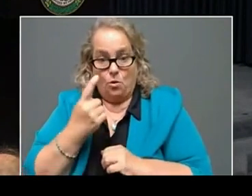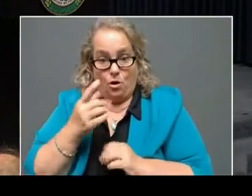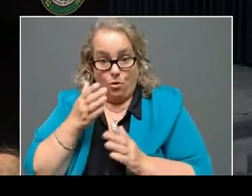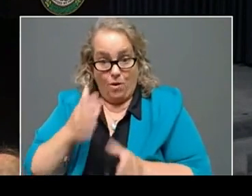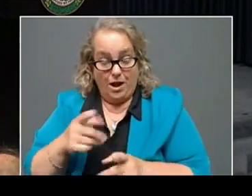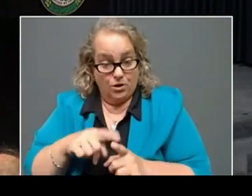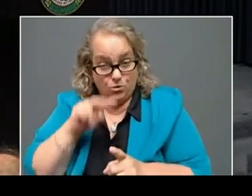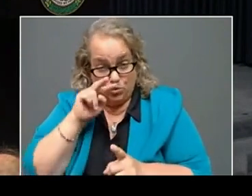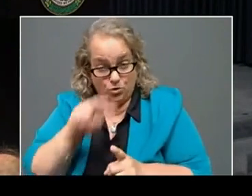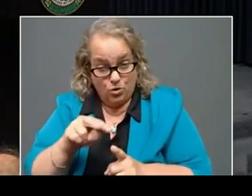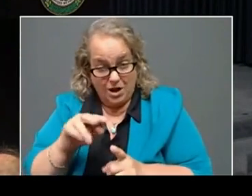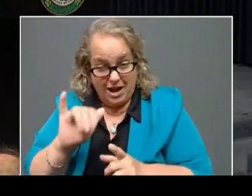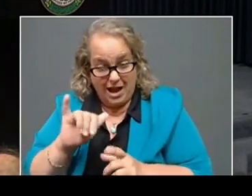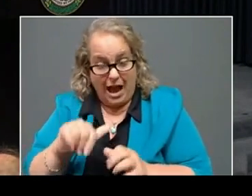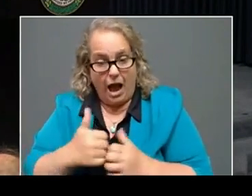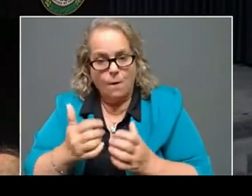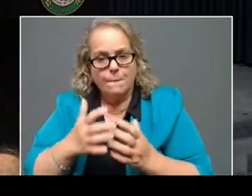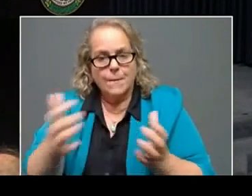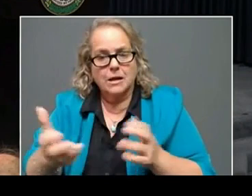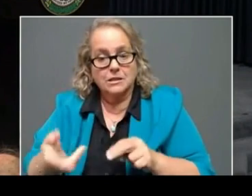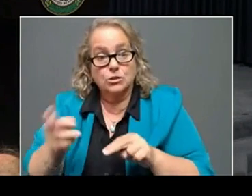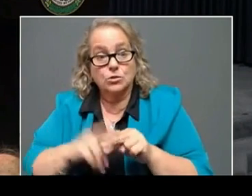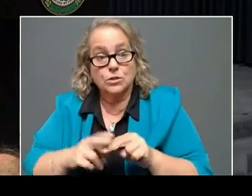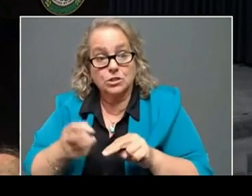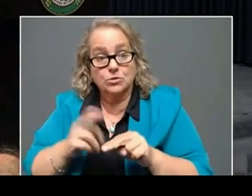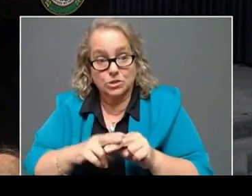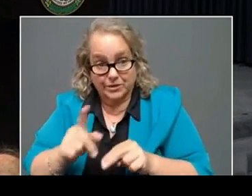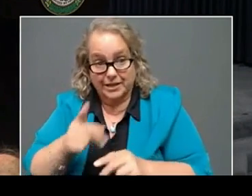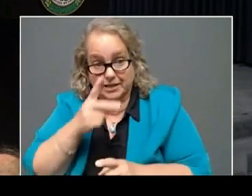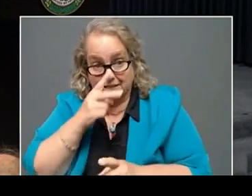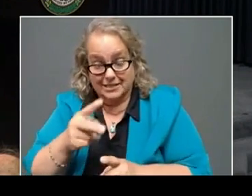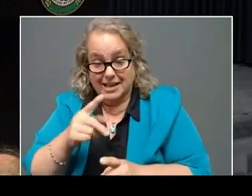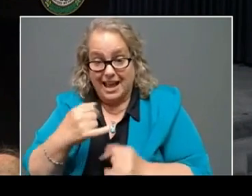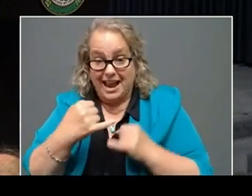know, how much that increase is, is how the line really from the June 14 of